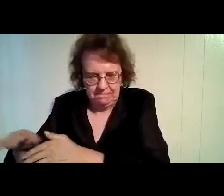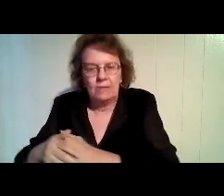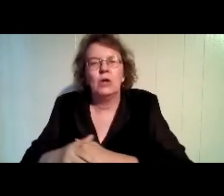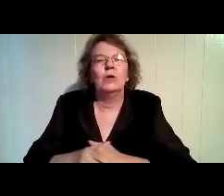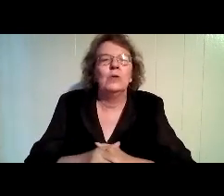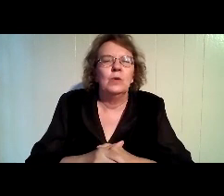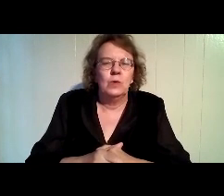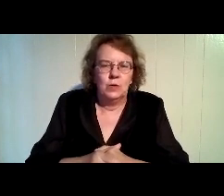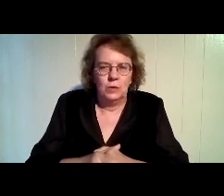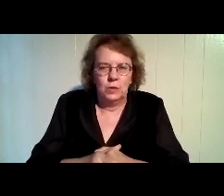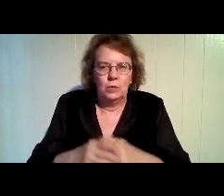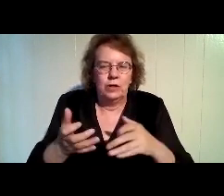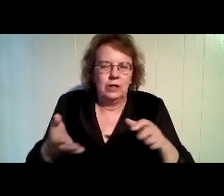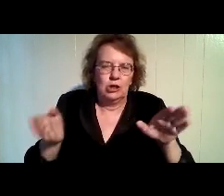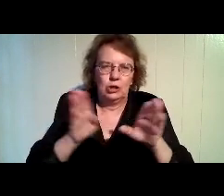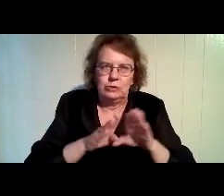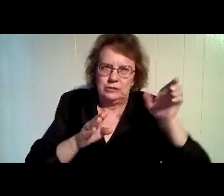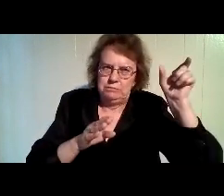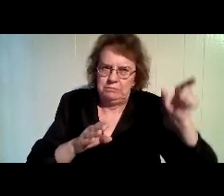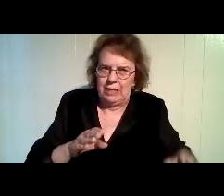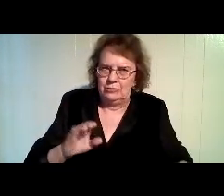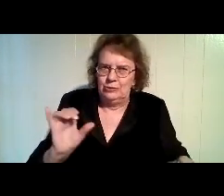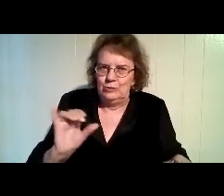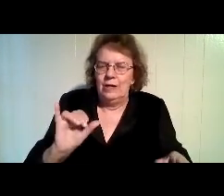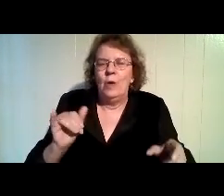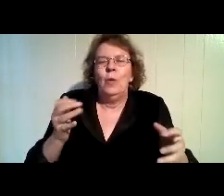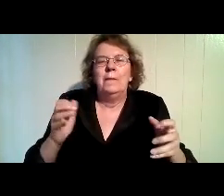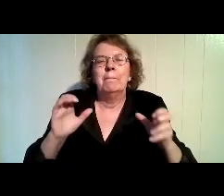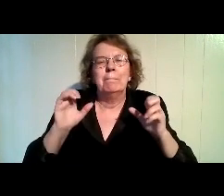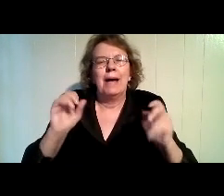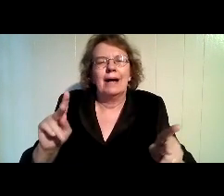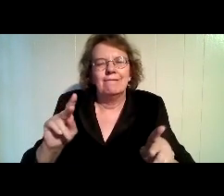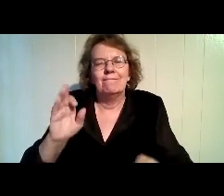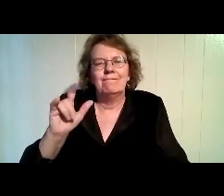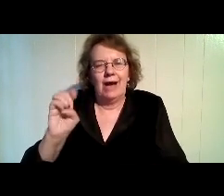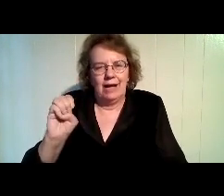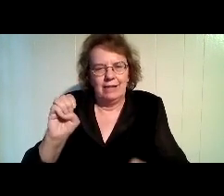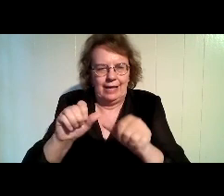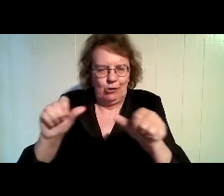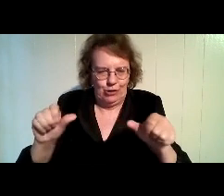Close this panel two. And I'm going to go back to the file area 'cause I do want to